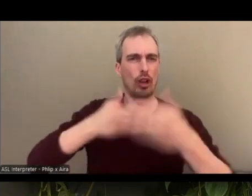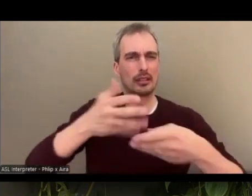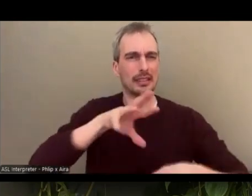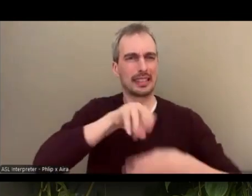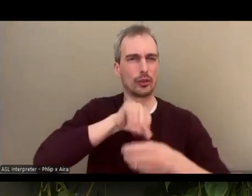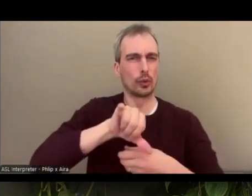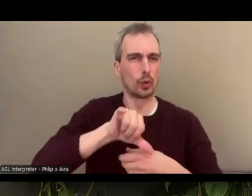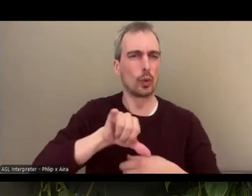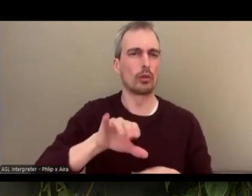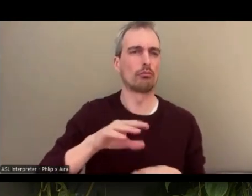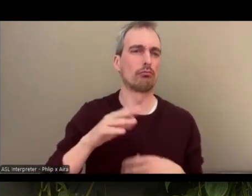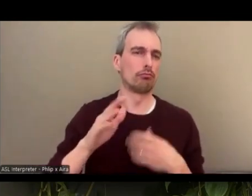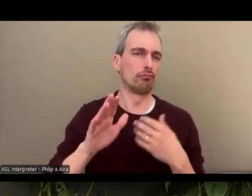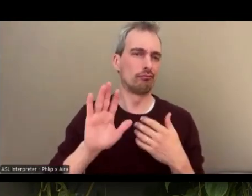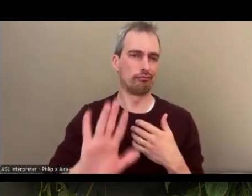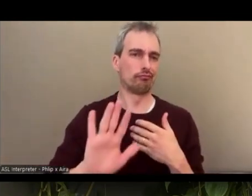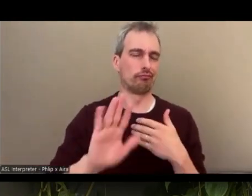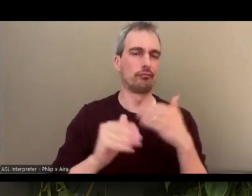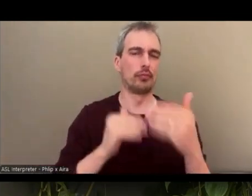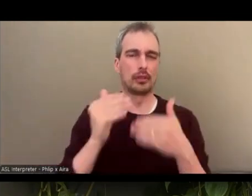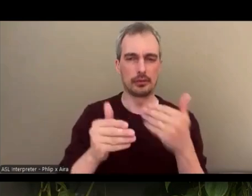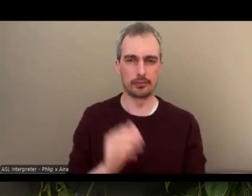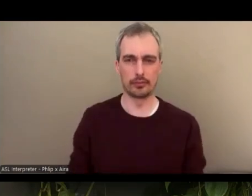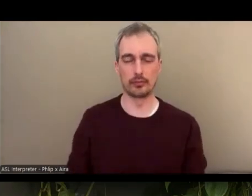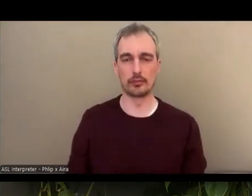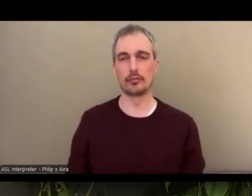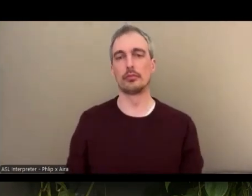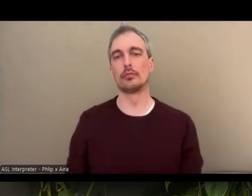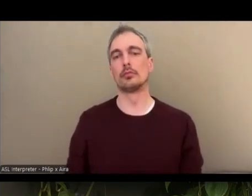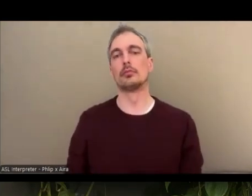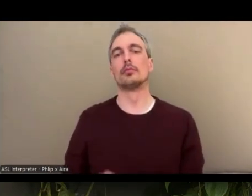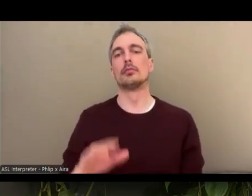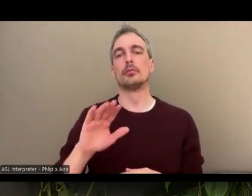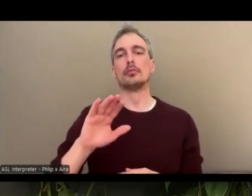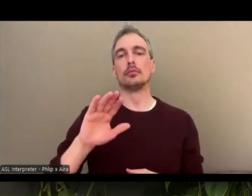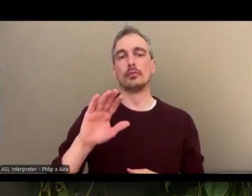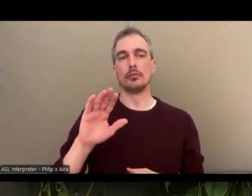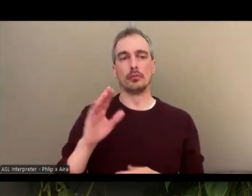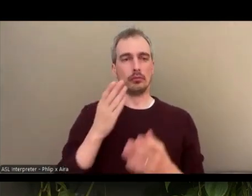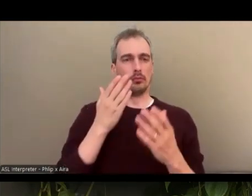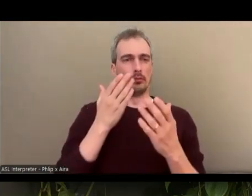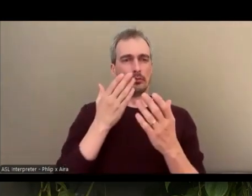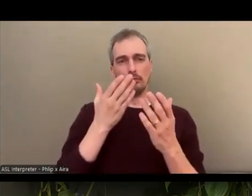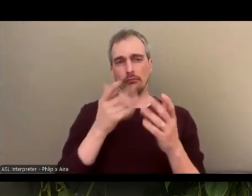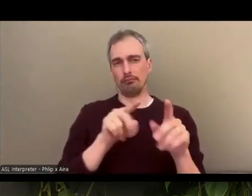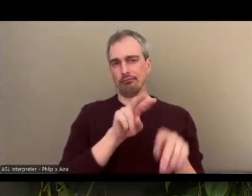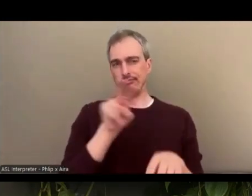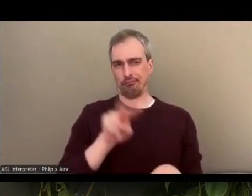So under the development category, documented way to triage and prioritize fixing accessibility issues and address customer